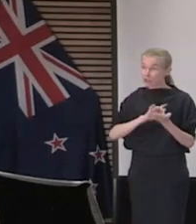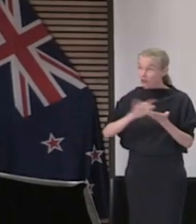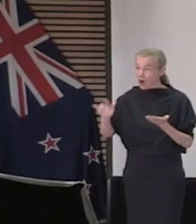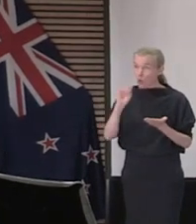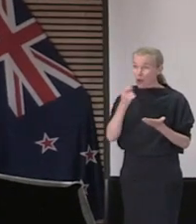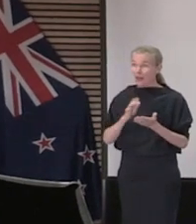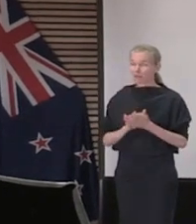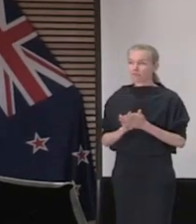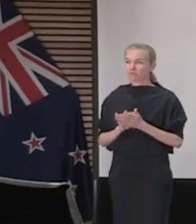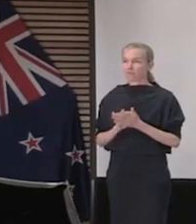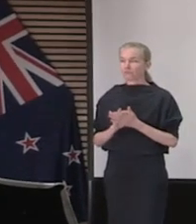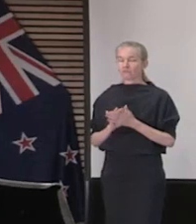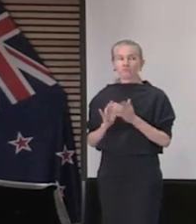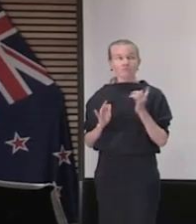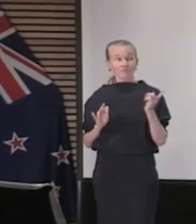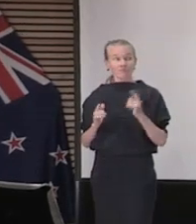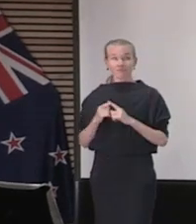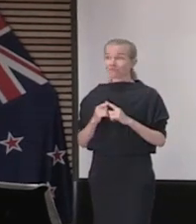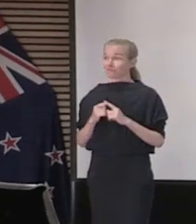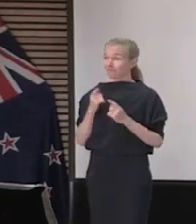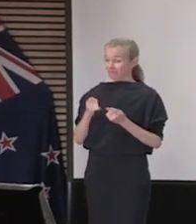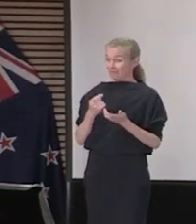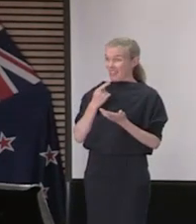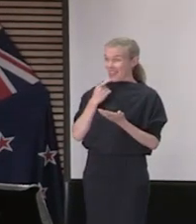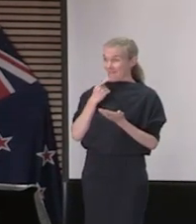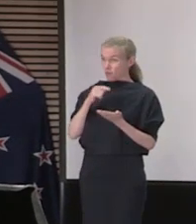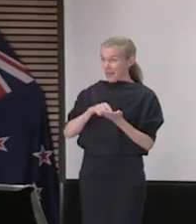But I canbe very clear, that the onlyreason that we would beutilising the app would be